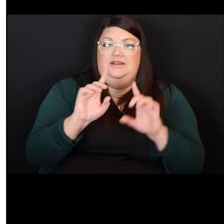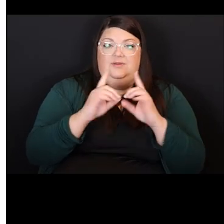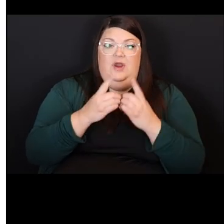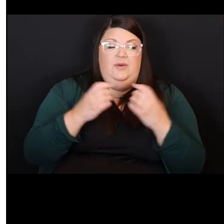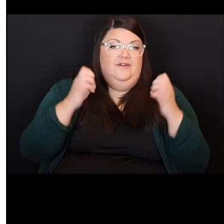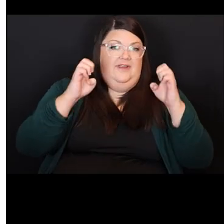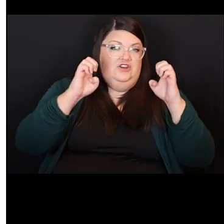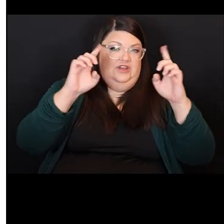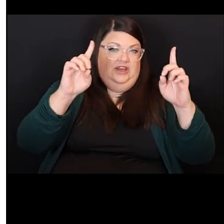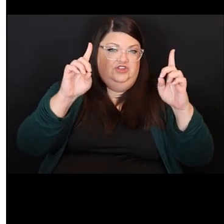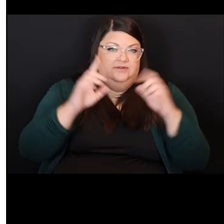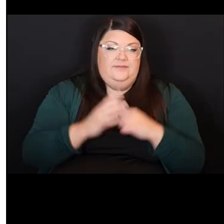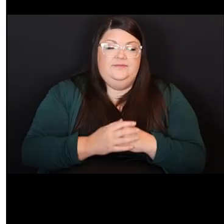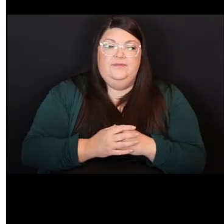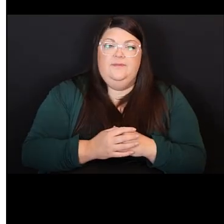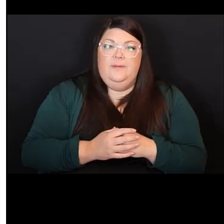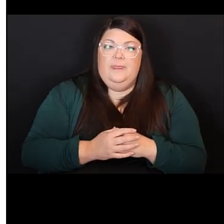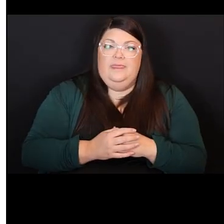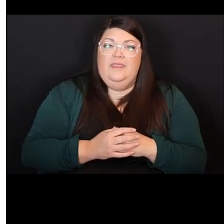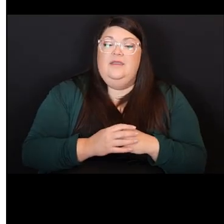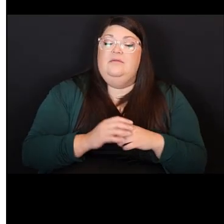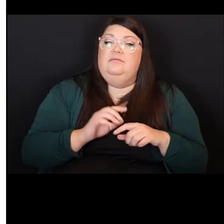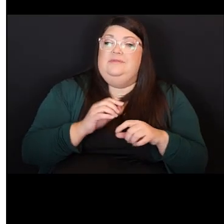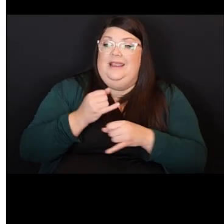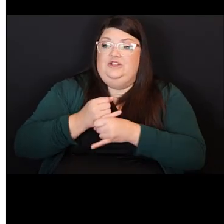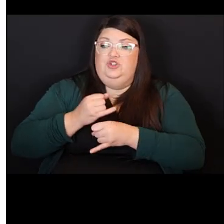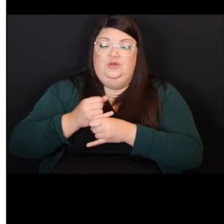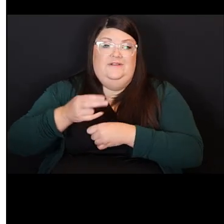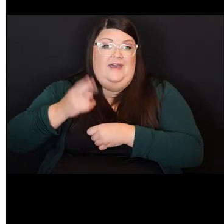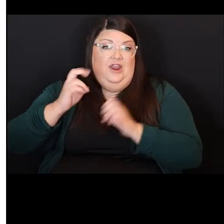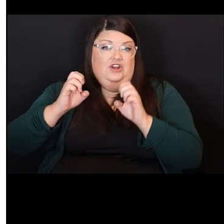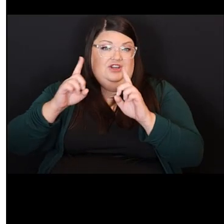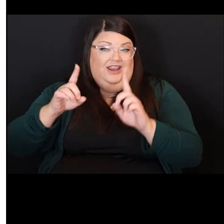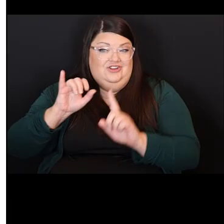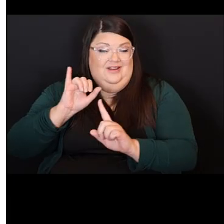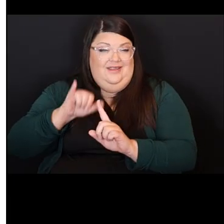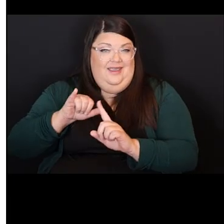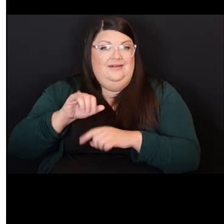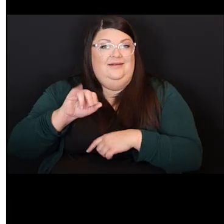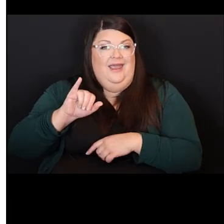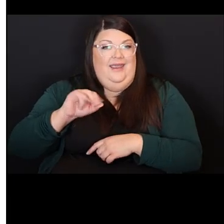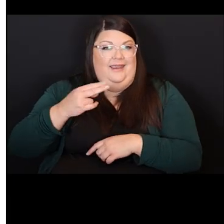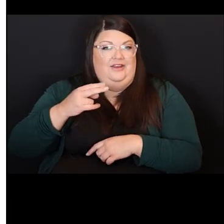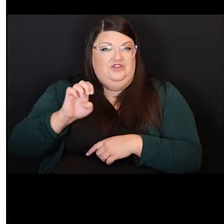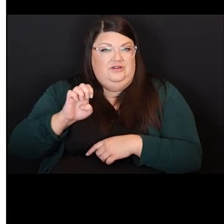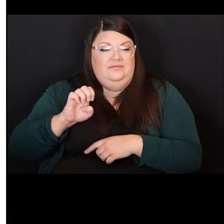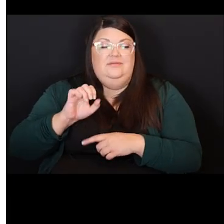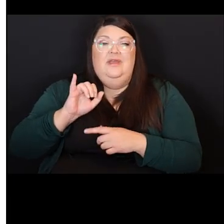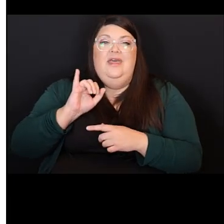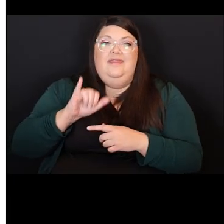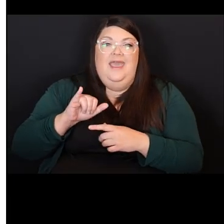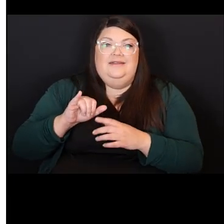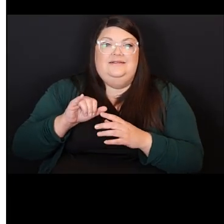United States Department of Education. Whereas Institutions of Higher Education (IHEs) is